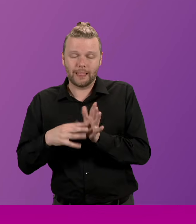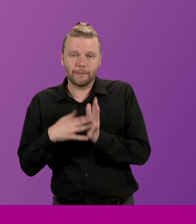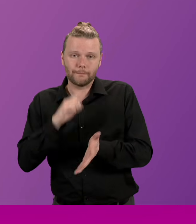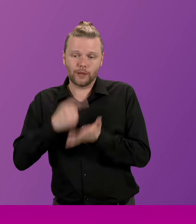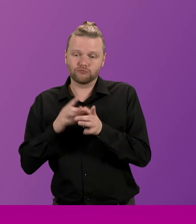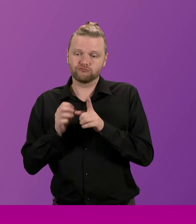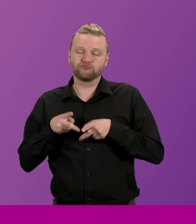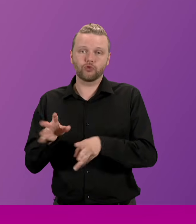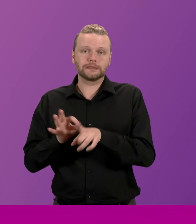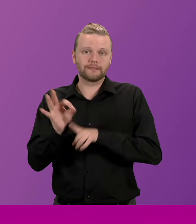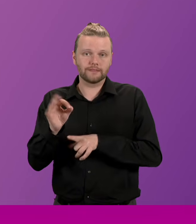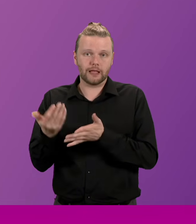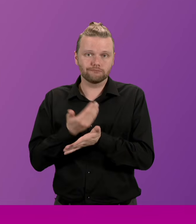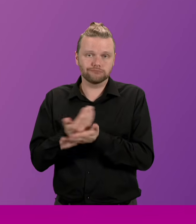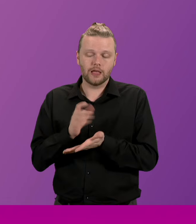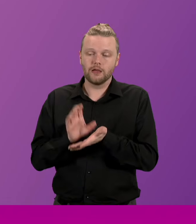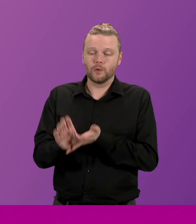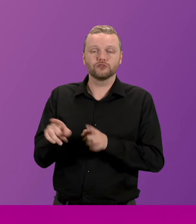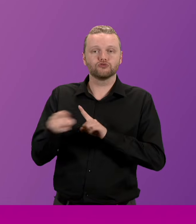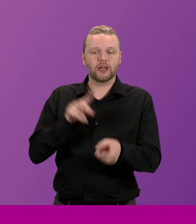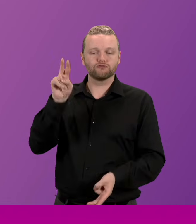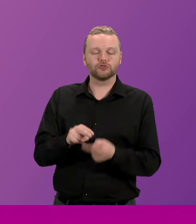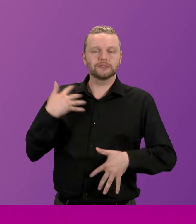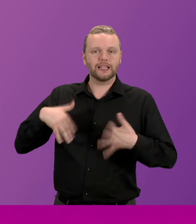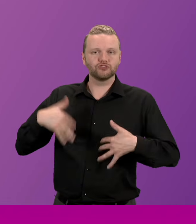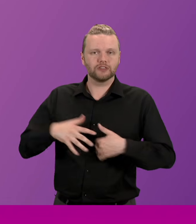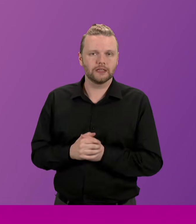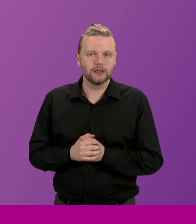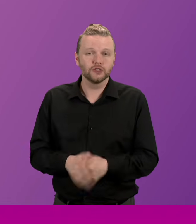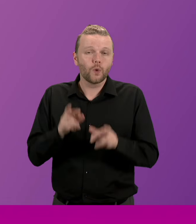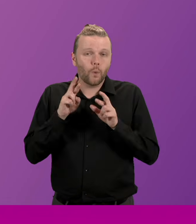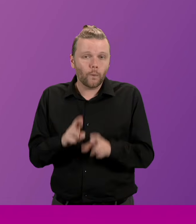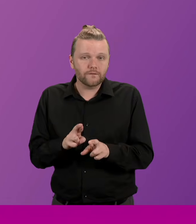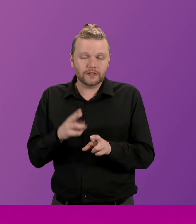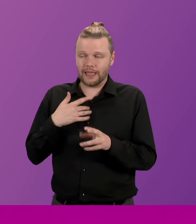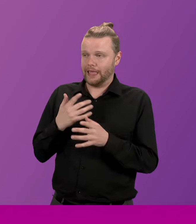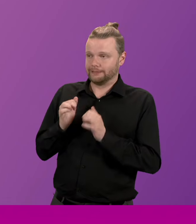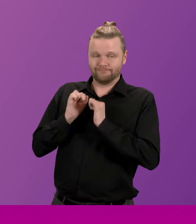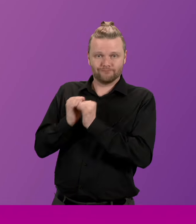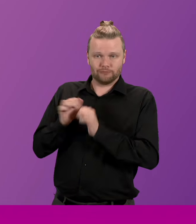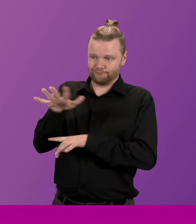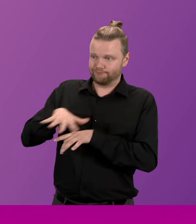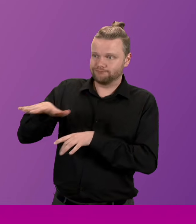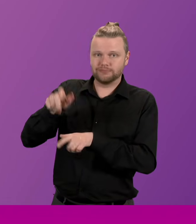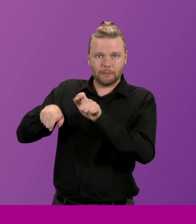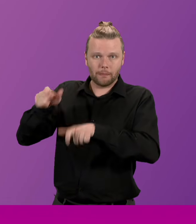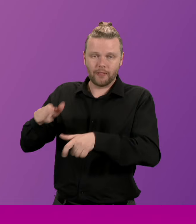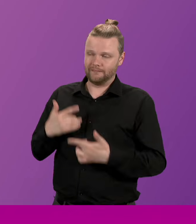to enhance safety and reduce the number of injuries on our road network. I hope that those measures give Kate Campbell and her constituents the assurance that the